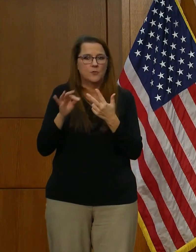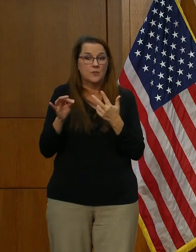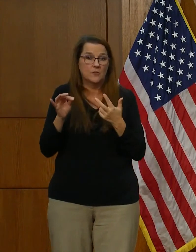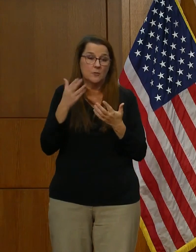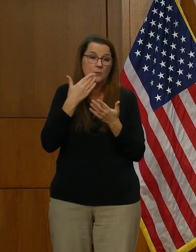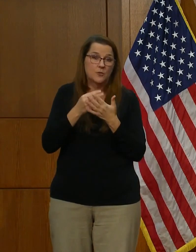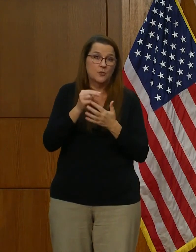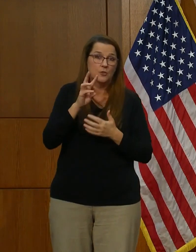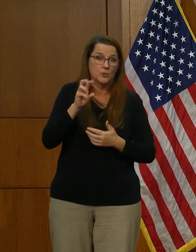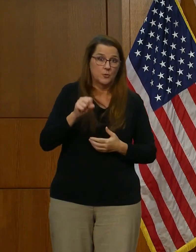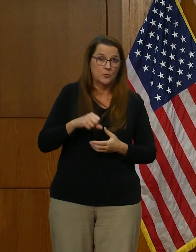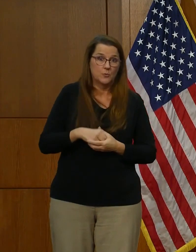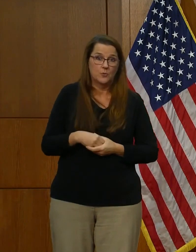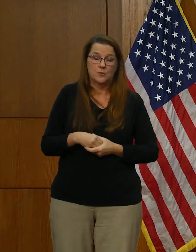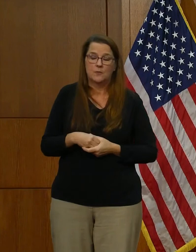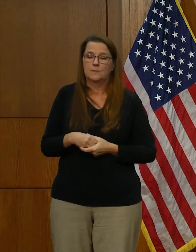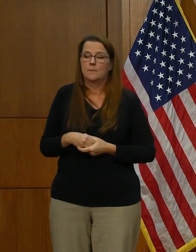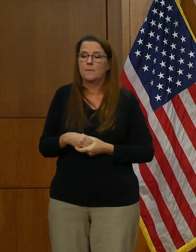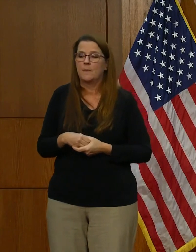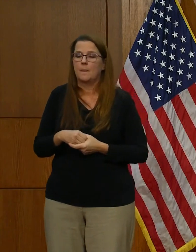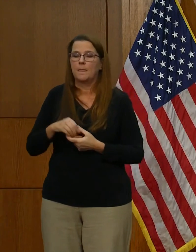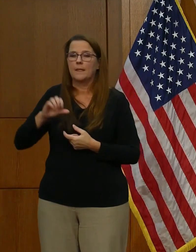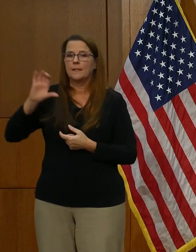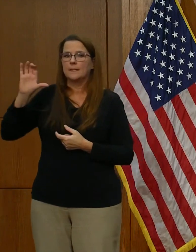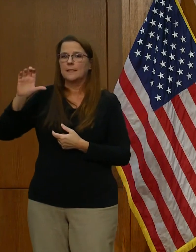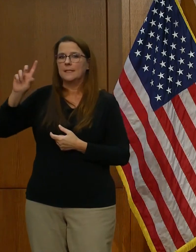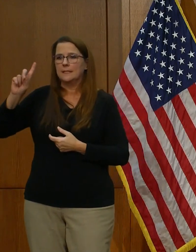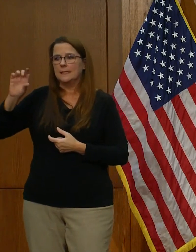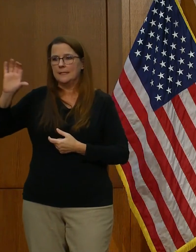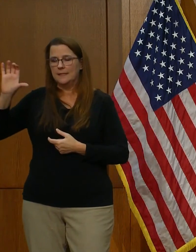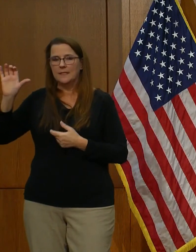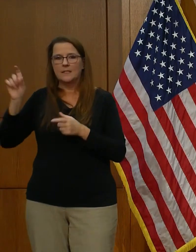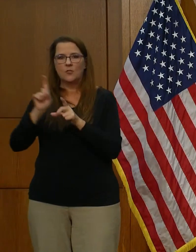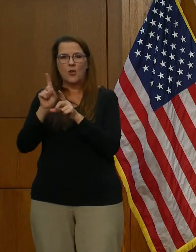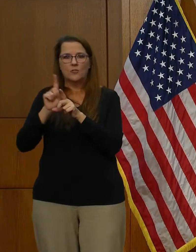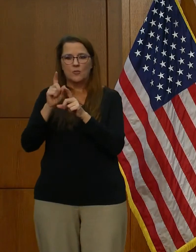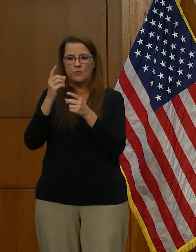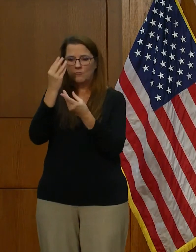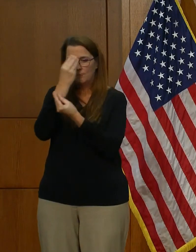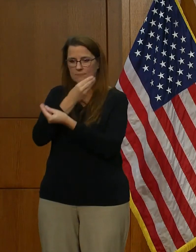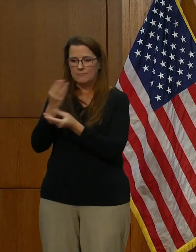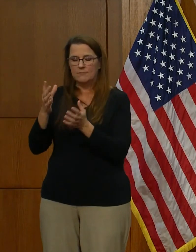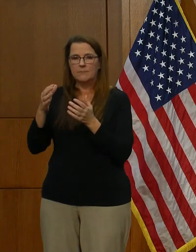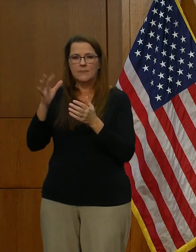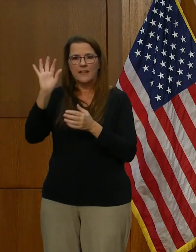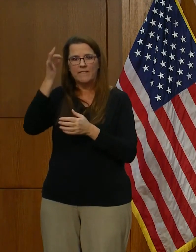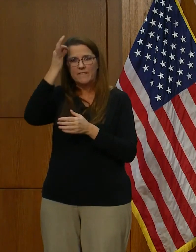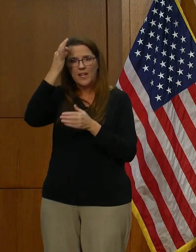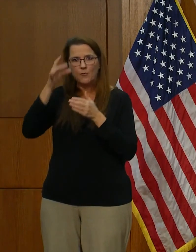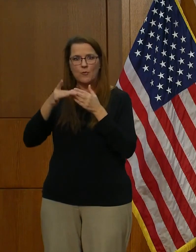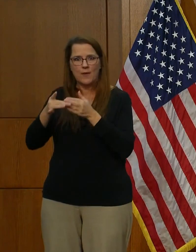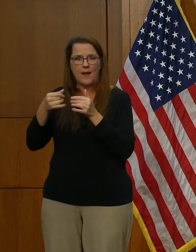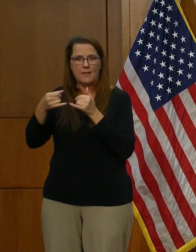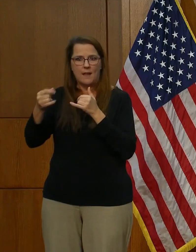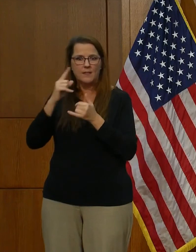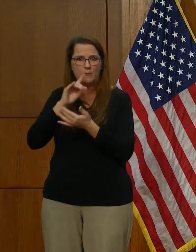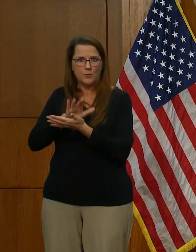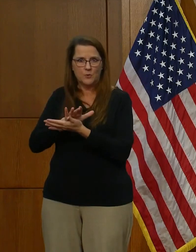HAVE MORE OPTIONS, AND THIS IS REALLY GOOD NEWS TO THE CDC HAS